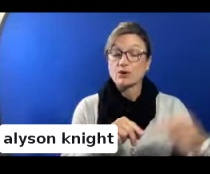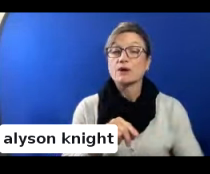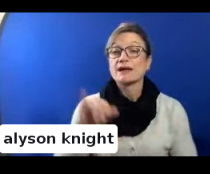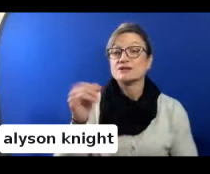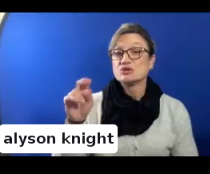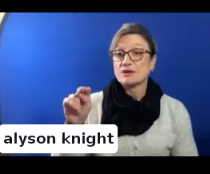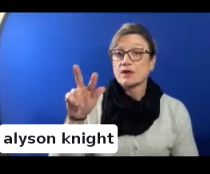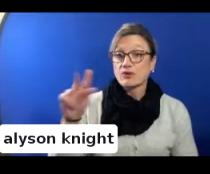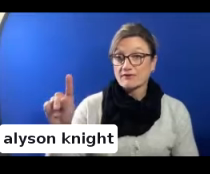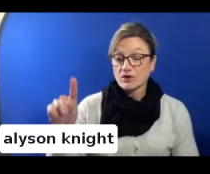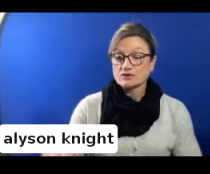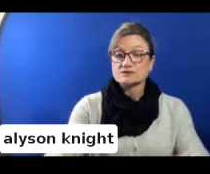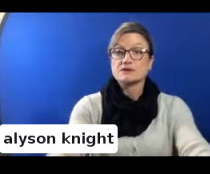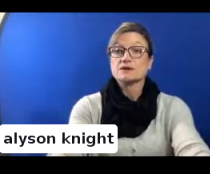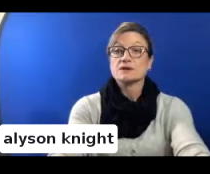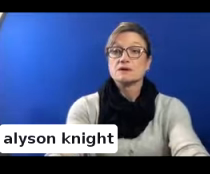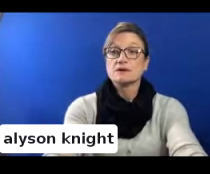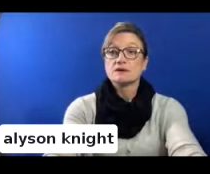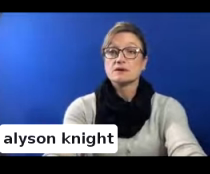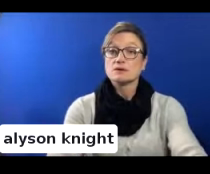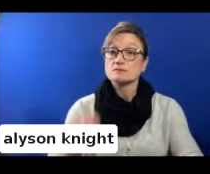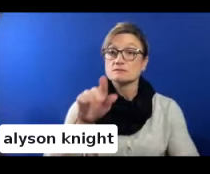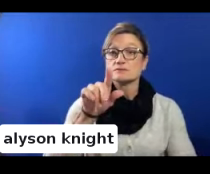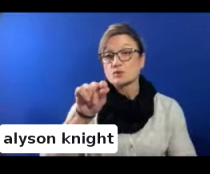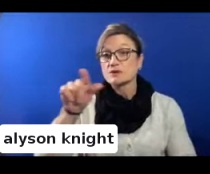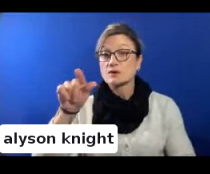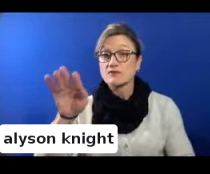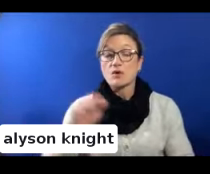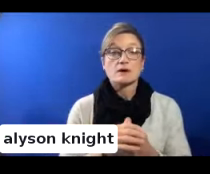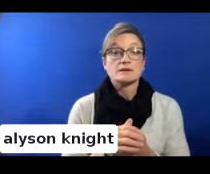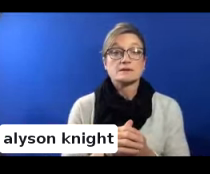31st, 2024, for these reports here.